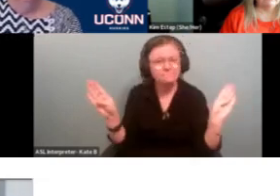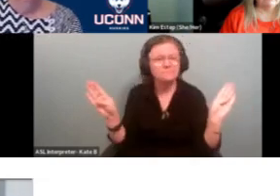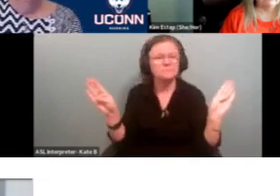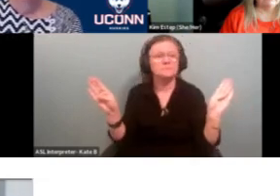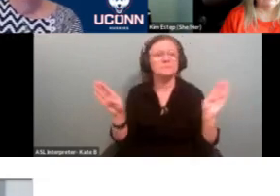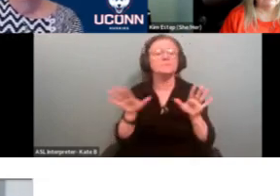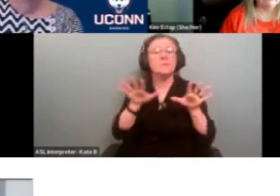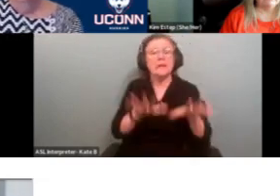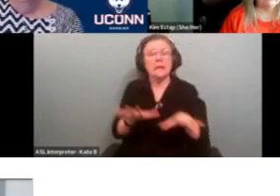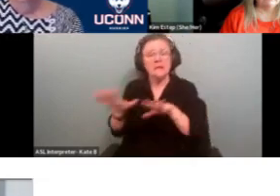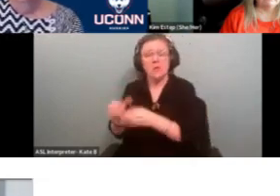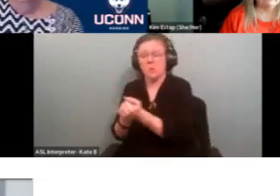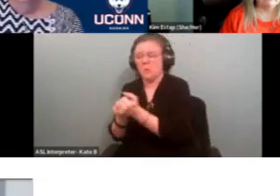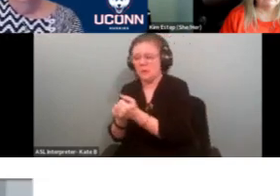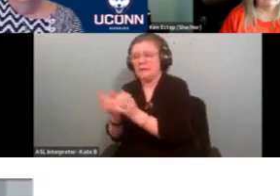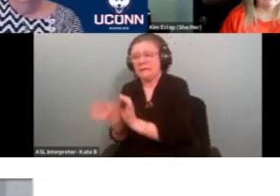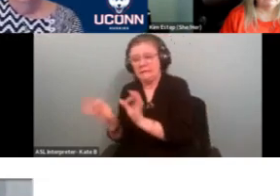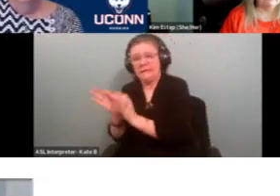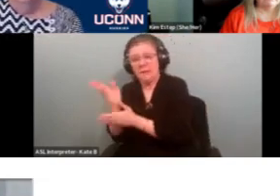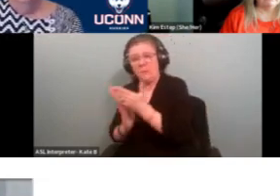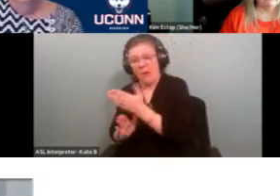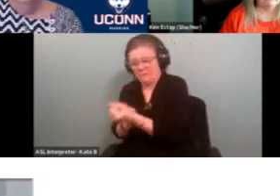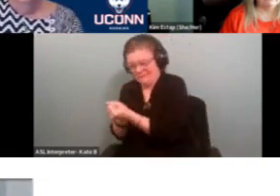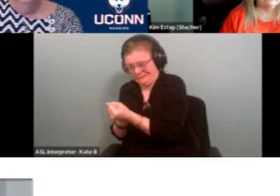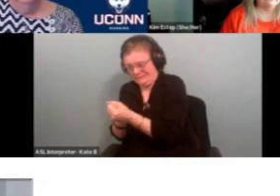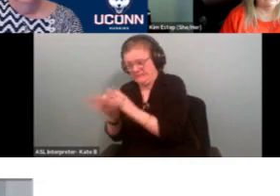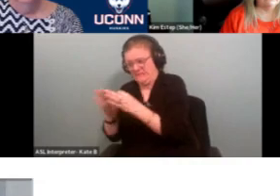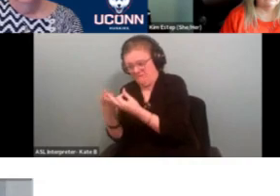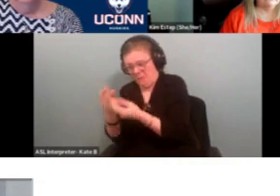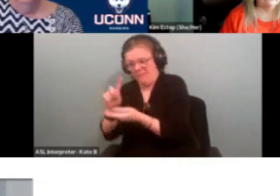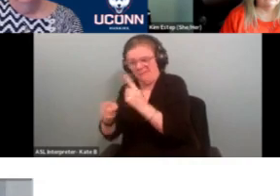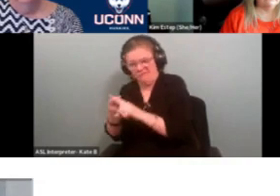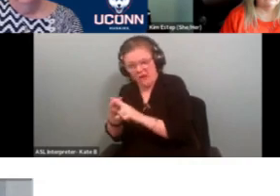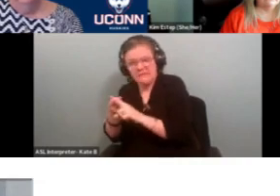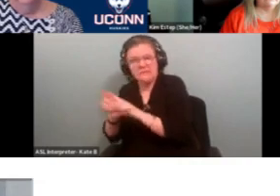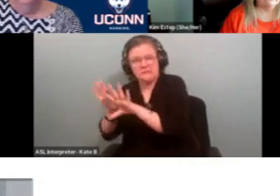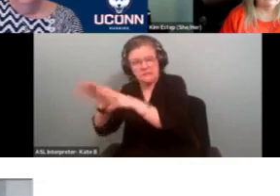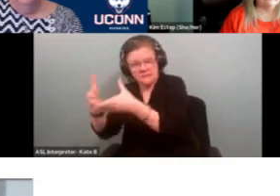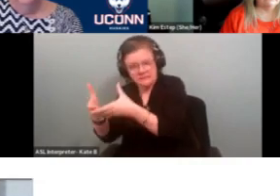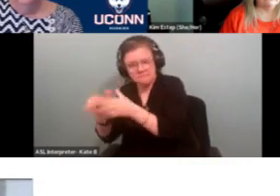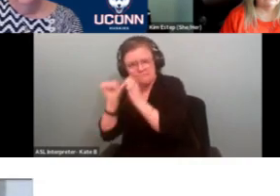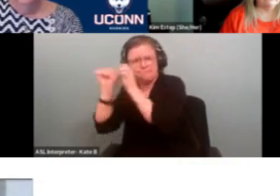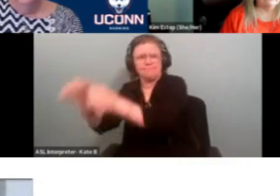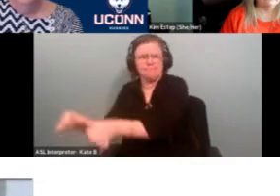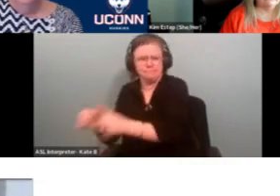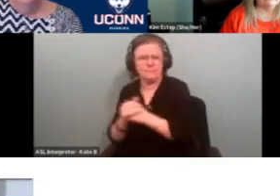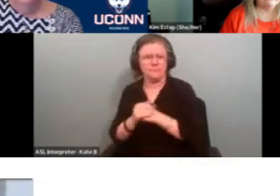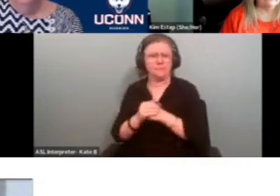strategies and the plan of care further supporting the family in meaningful and enduring ways. The wraparound team then